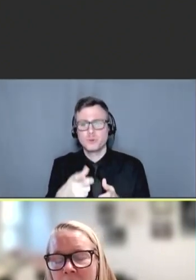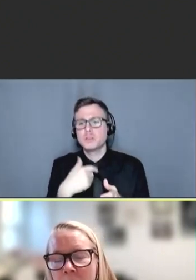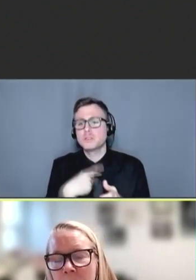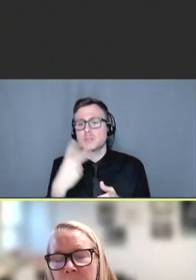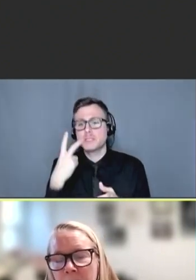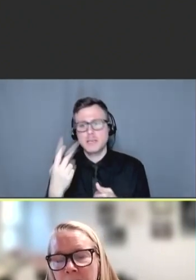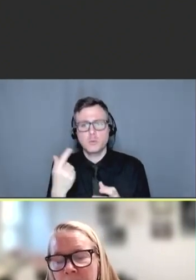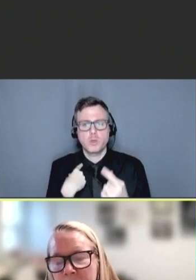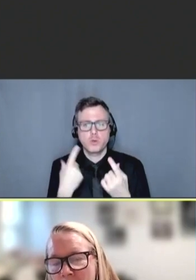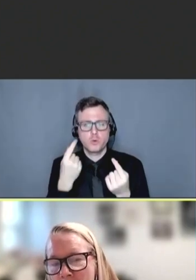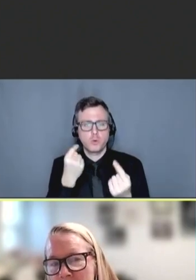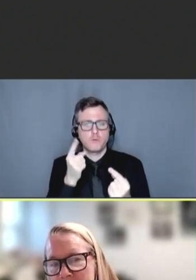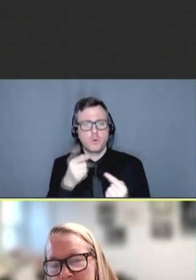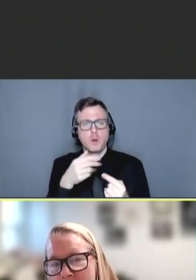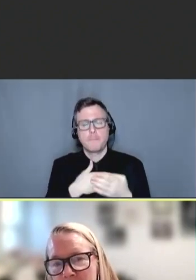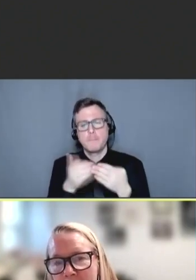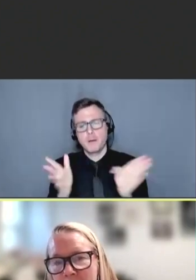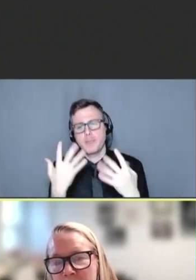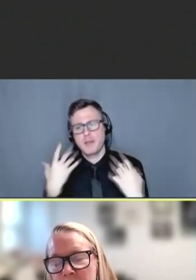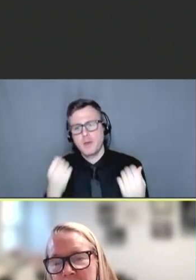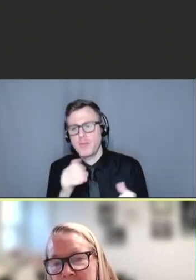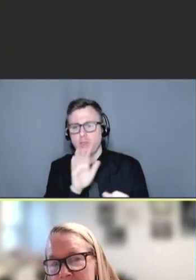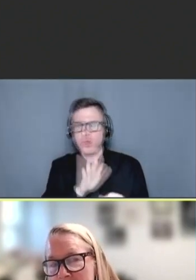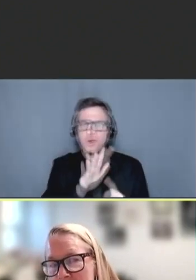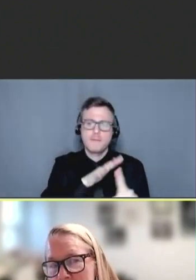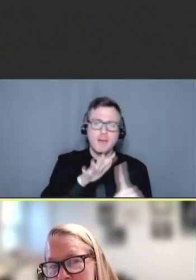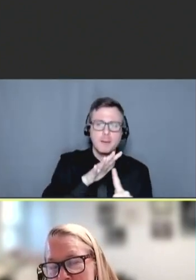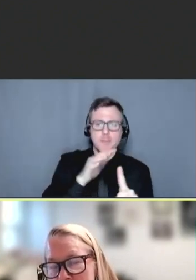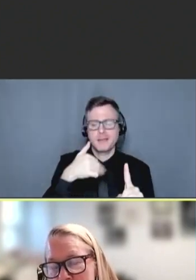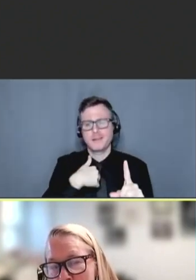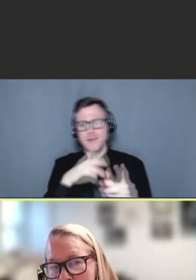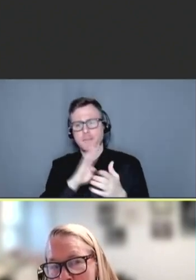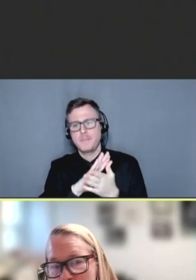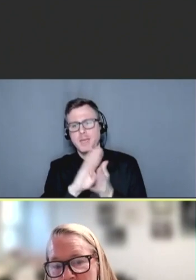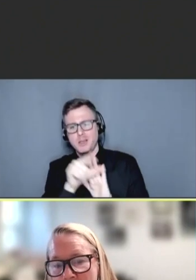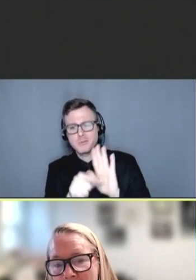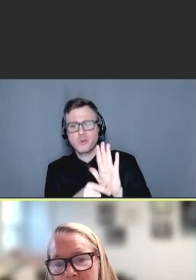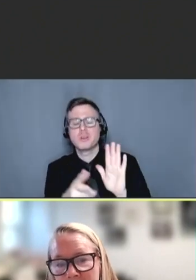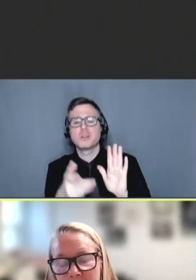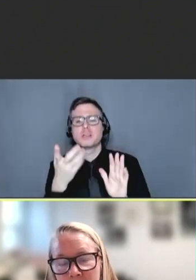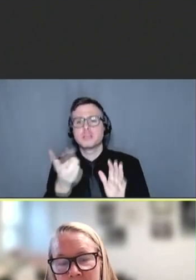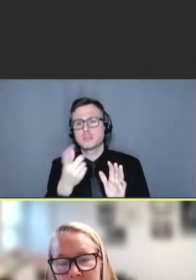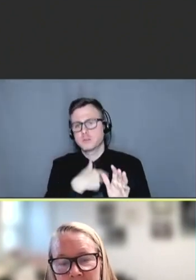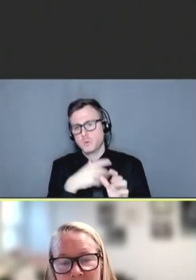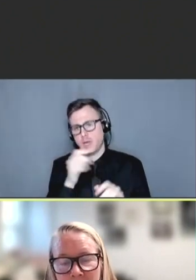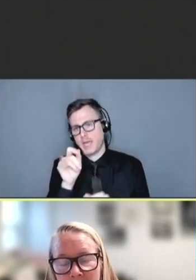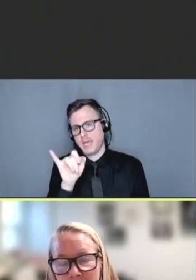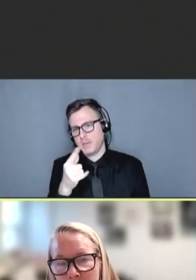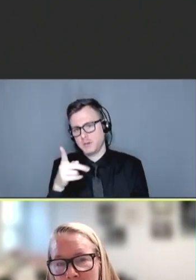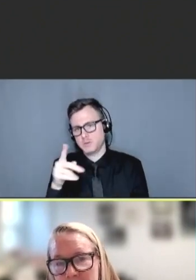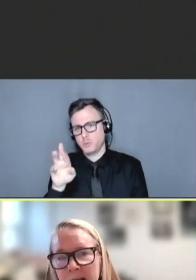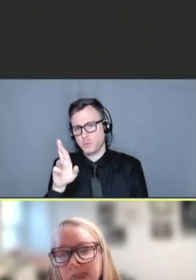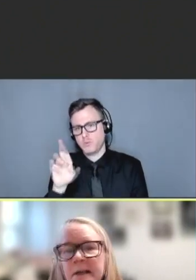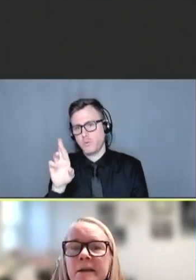and backgrounds, please check out Aiming to Inform; that and other resources are on our website.